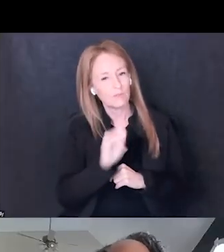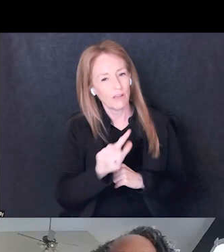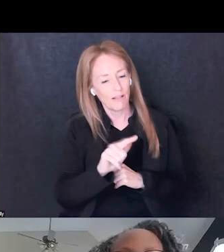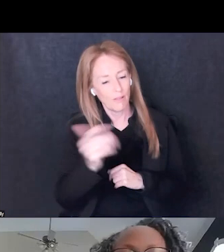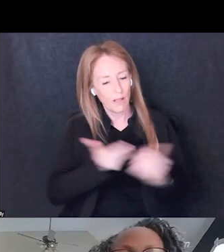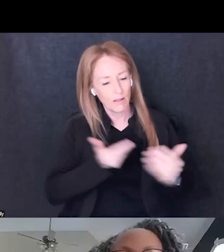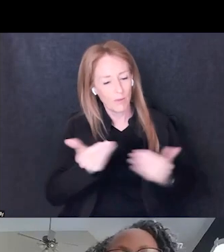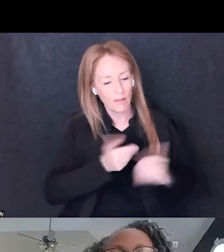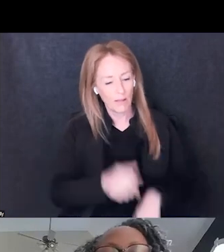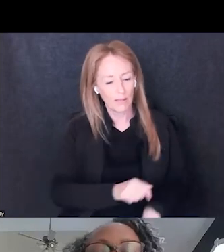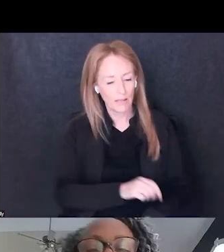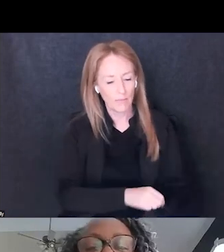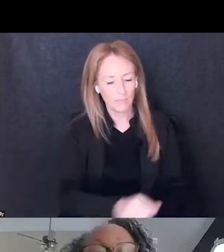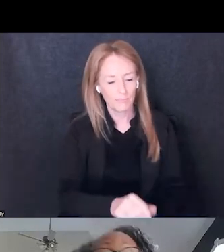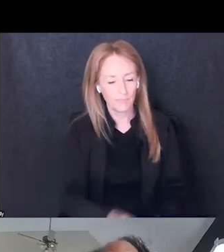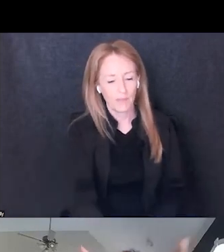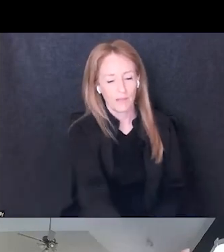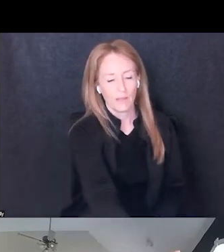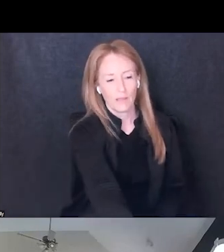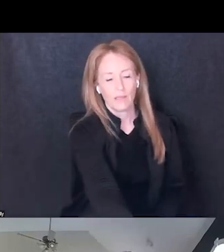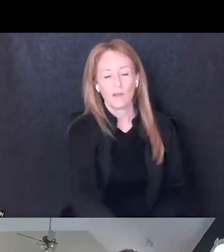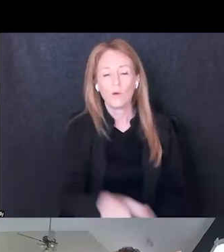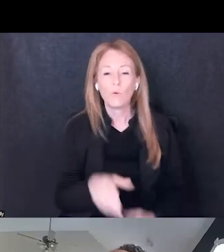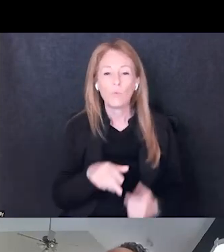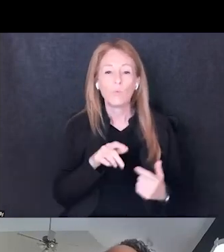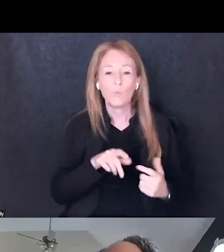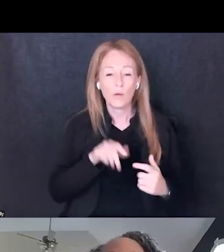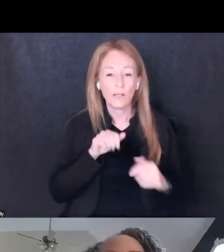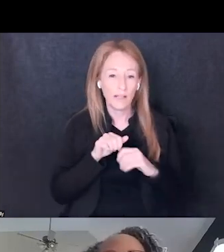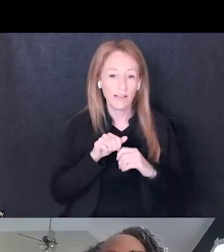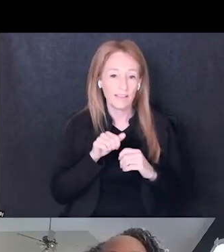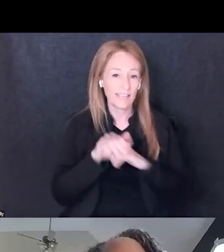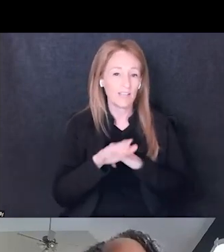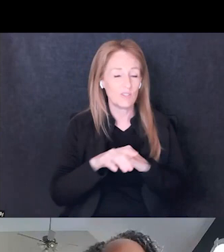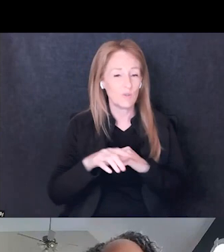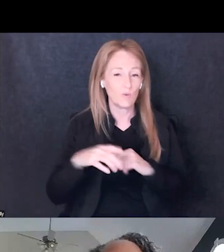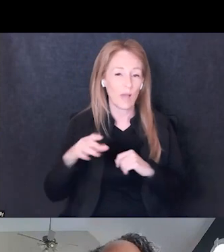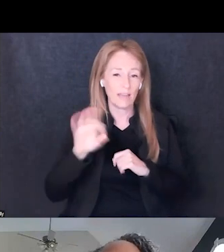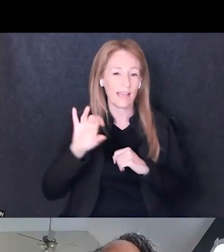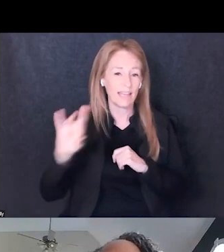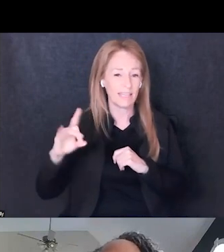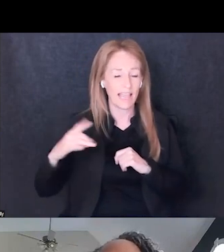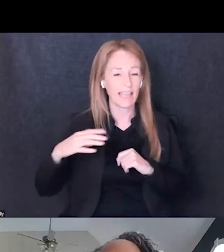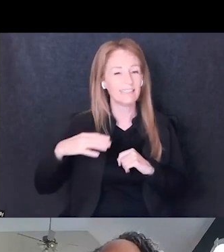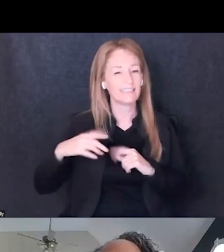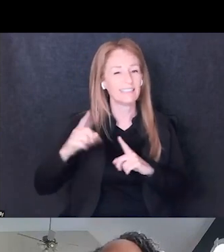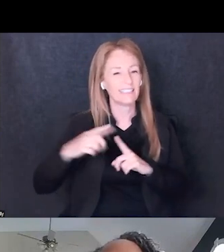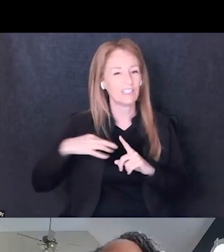WE WILL GET YOU A 988 SHIRT SO YOU CAN BE PART OF THE CREW.